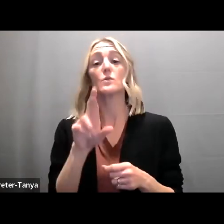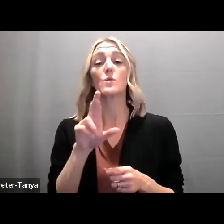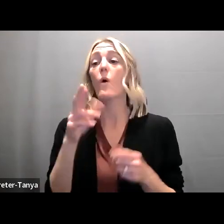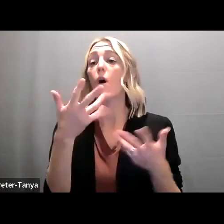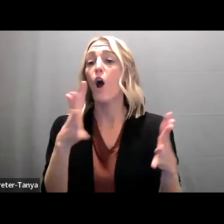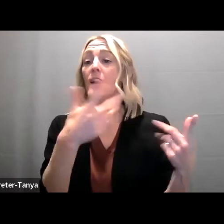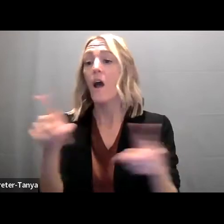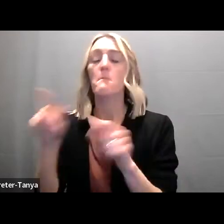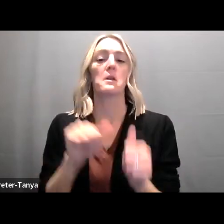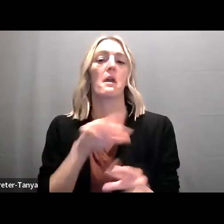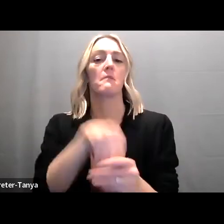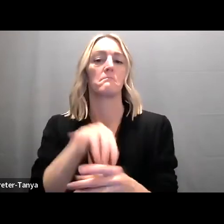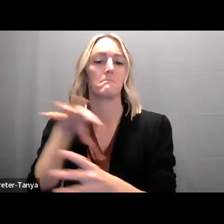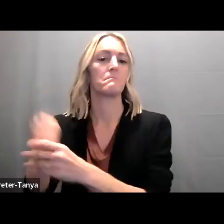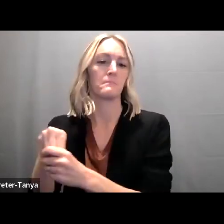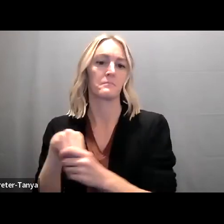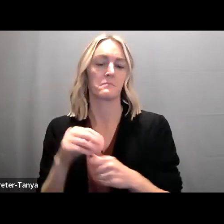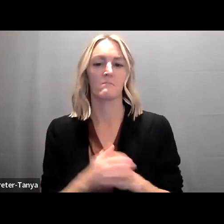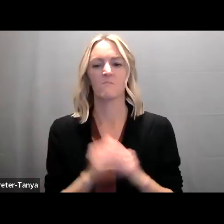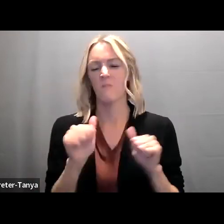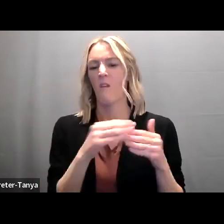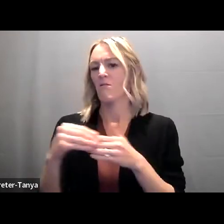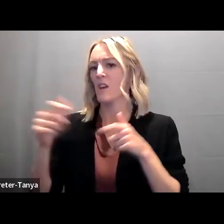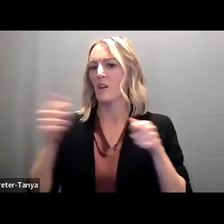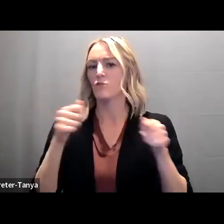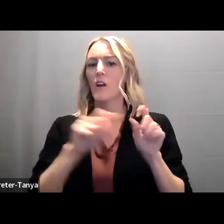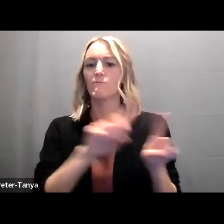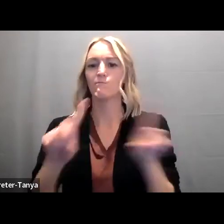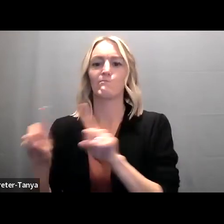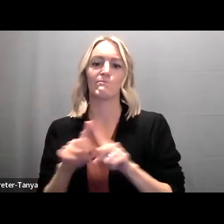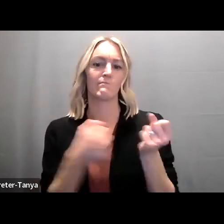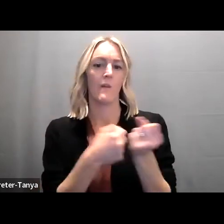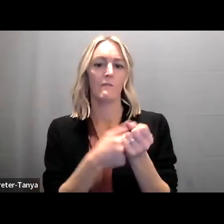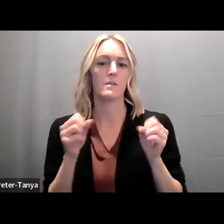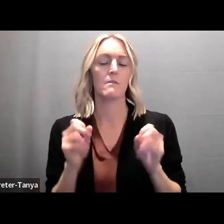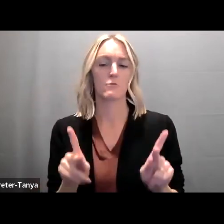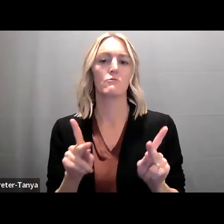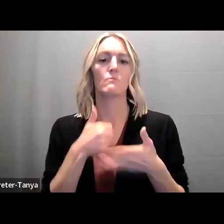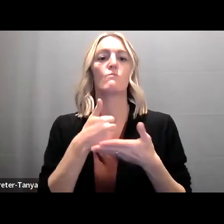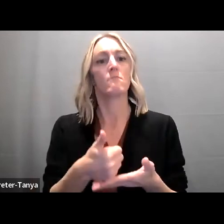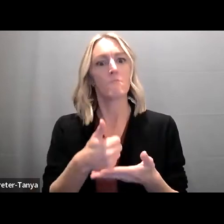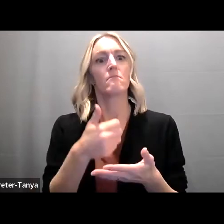It also can lead and direct some varus out type advocacy opportunities to help ensure